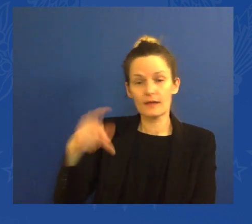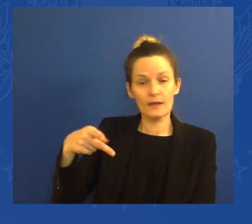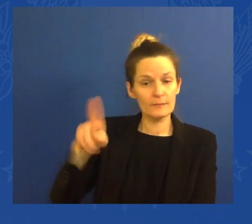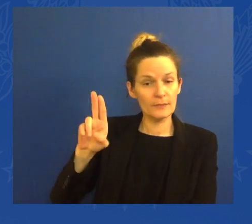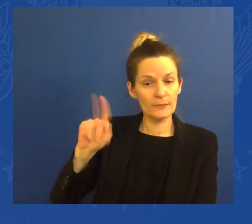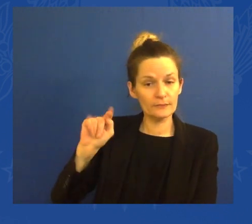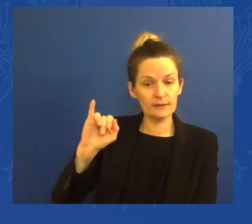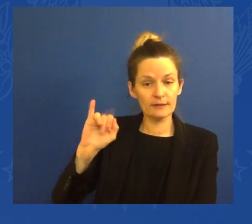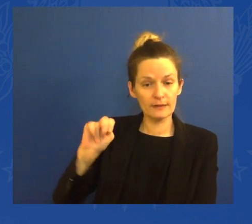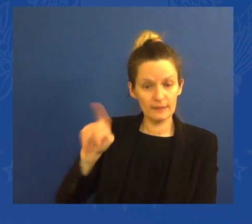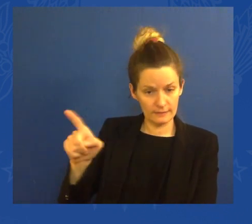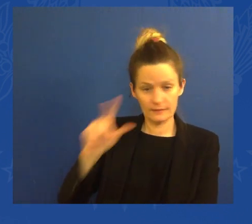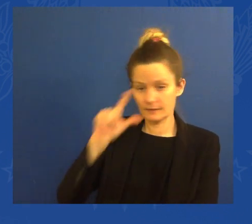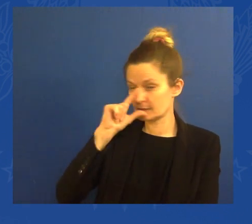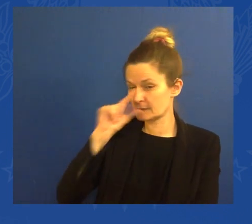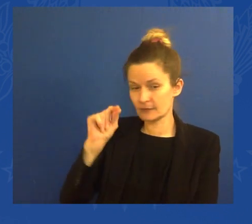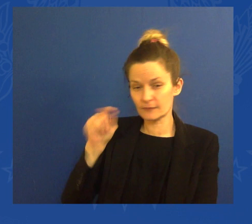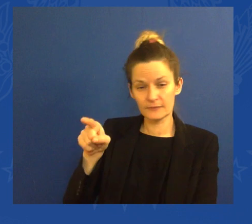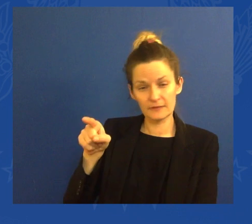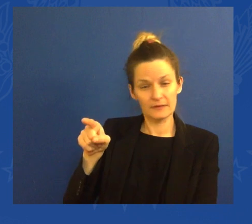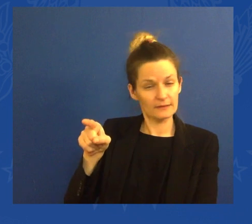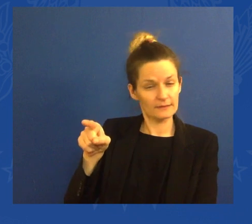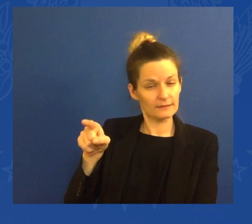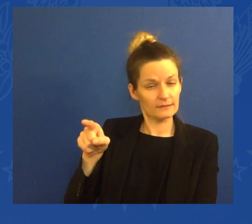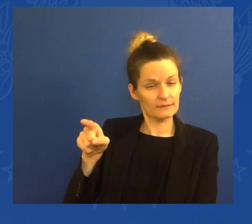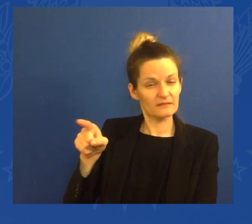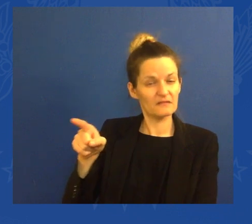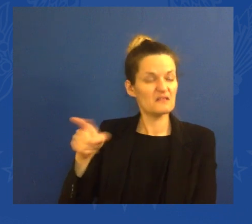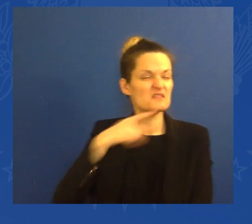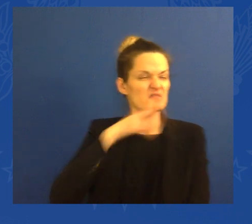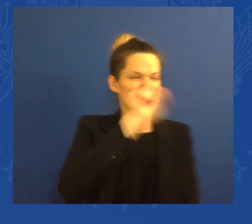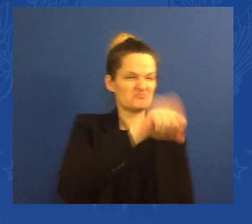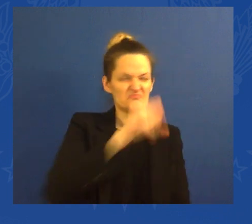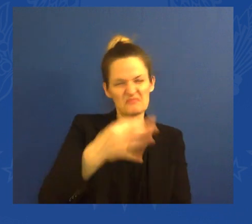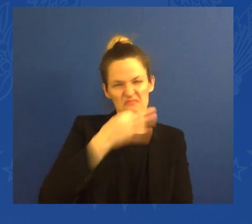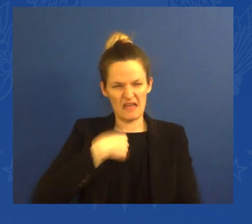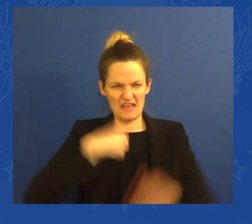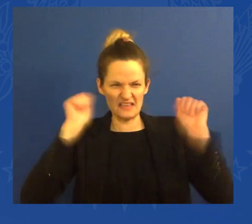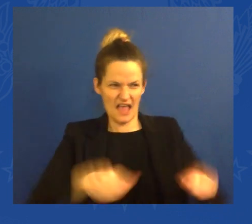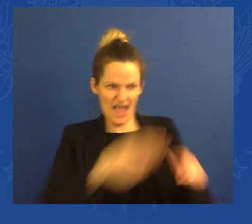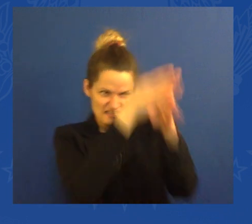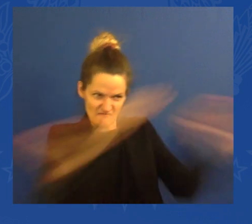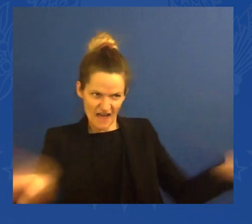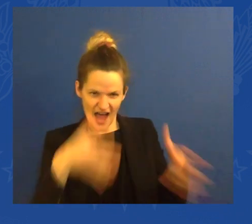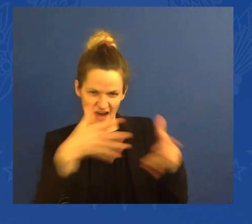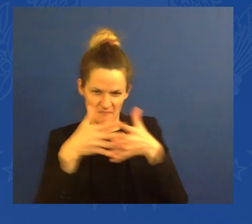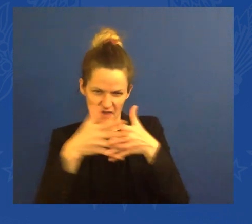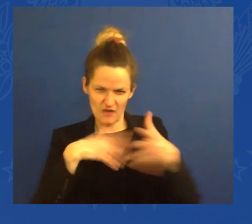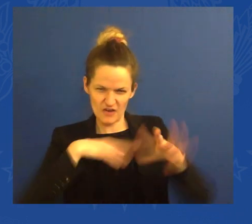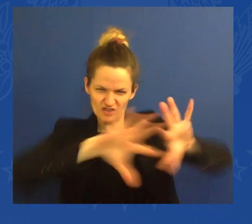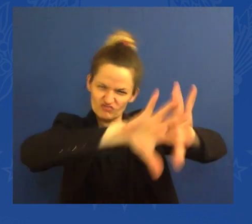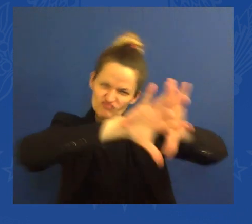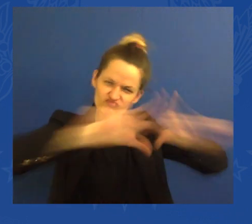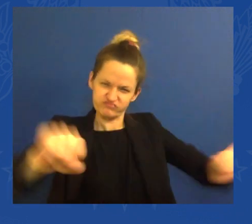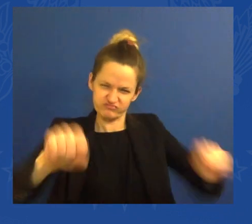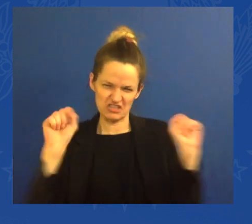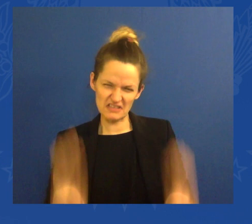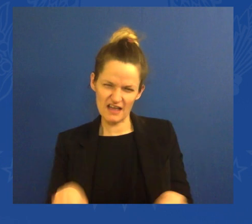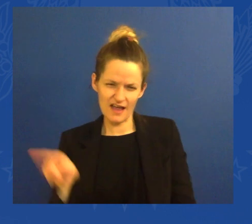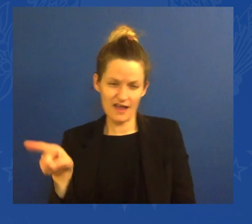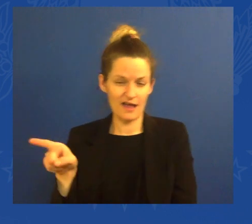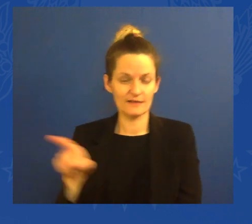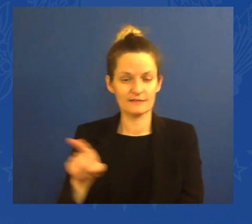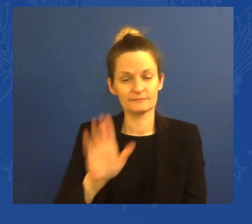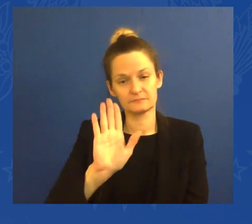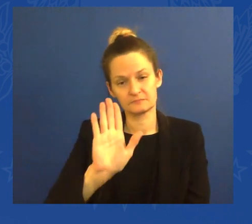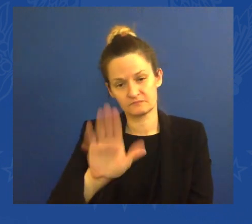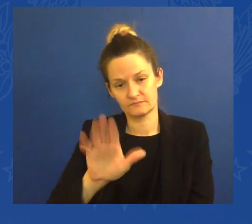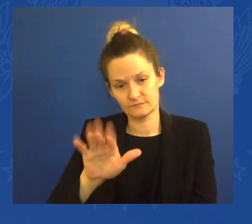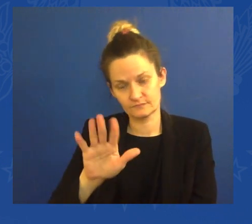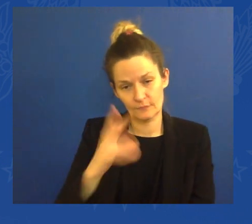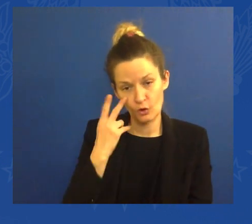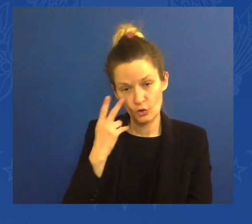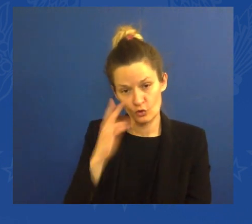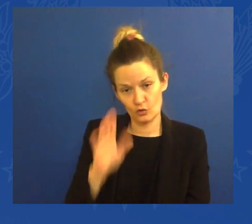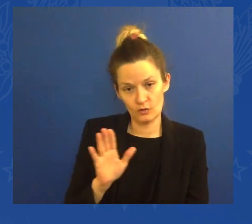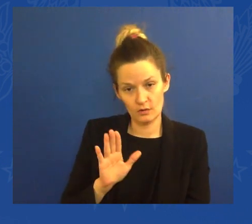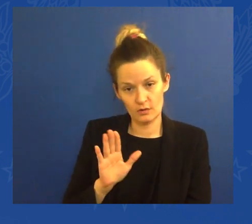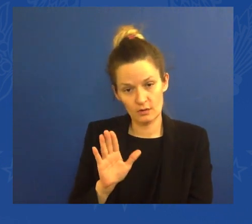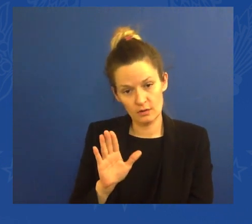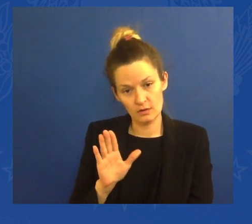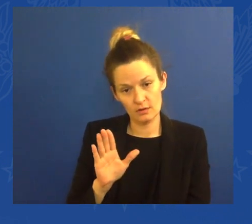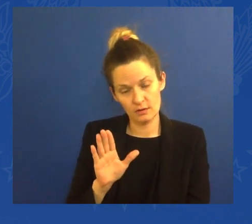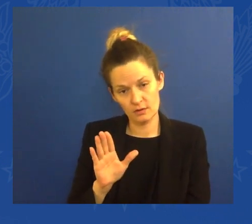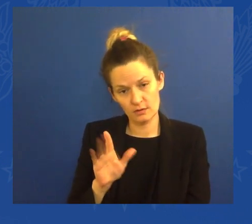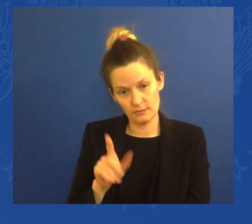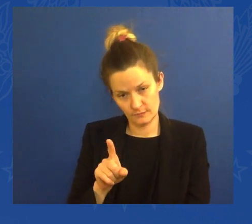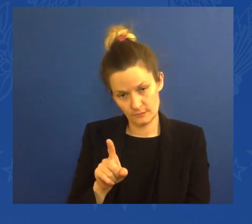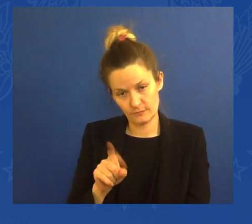Look, how would you feel if you saw crowds storm